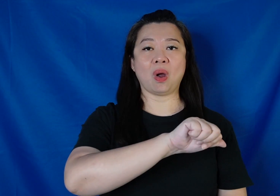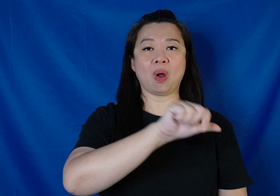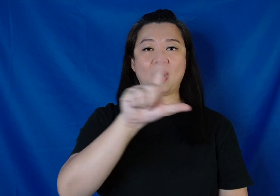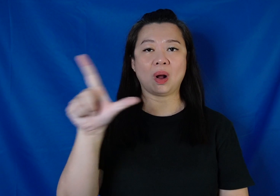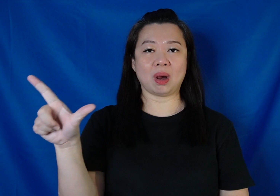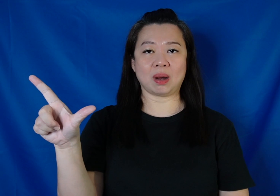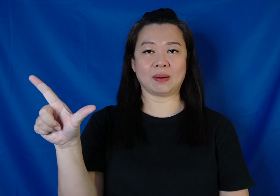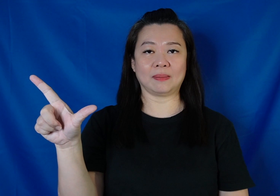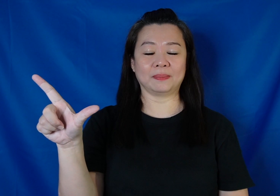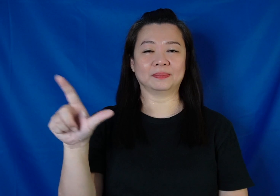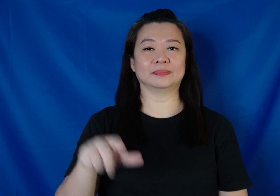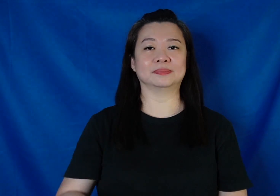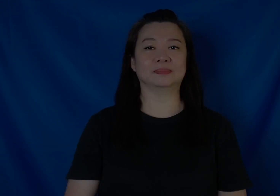ALL, -al